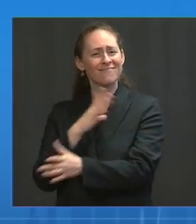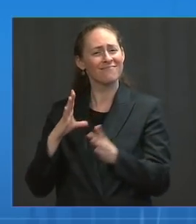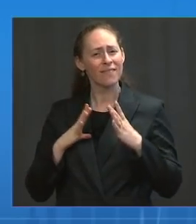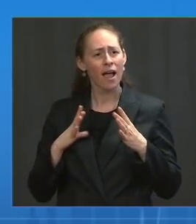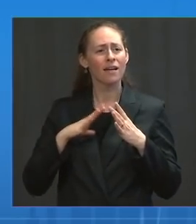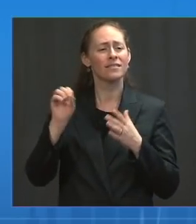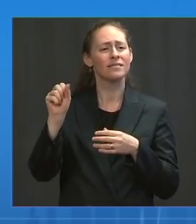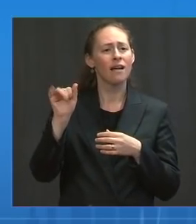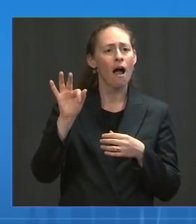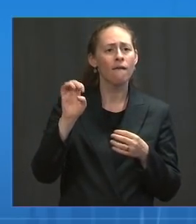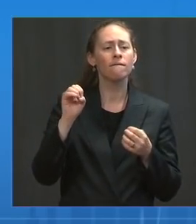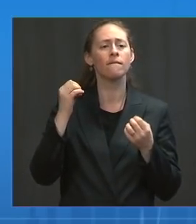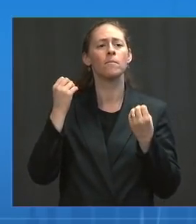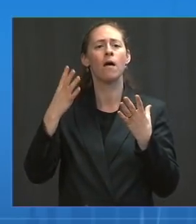gotten their shot and done their part.